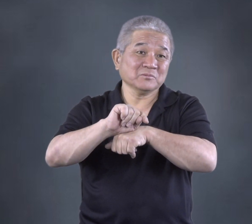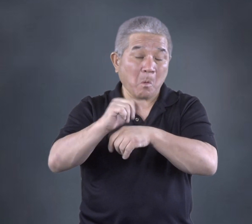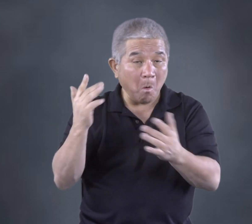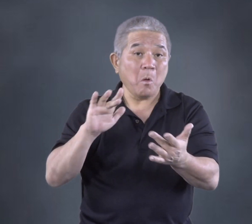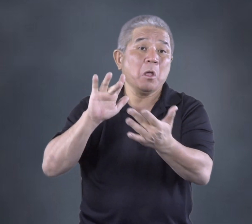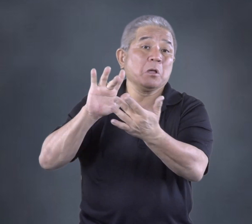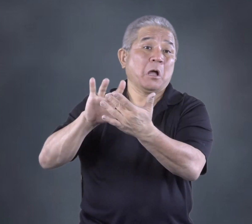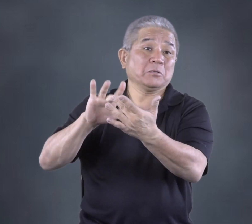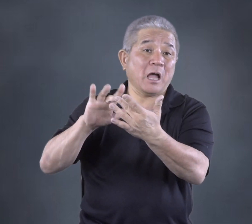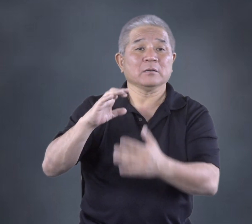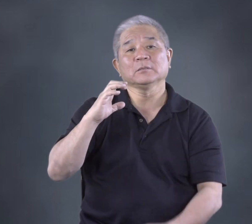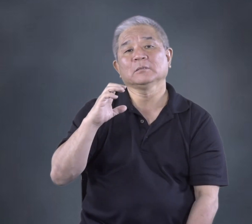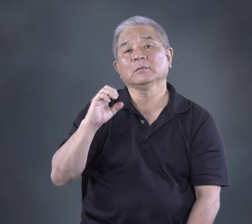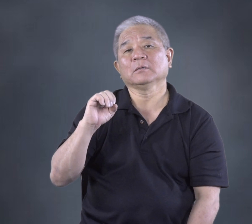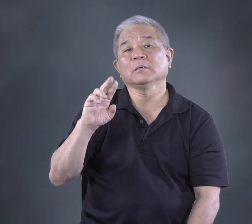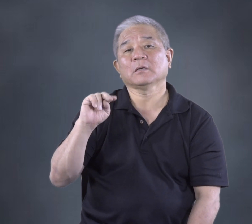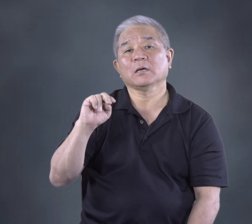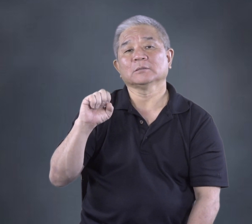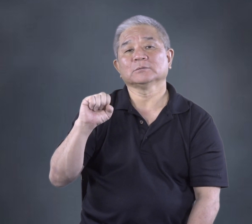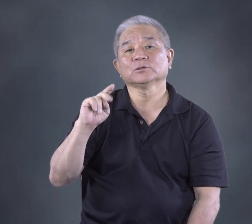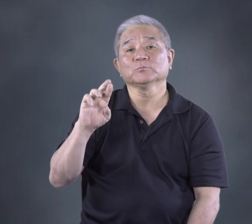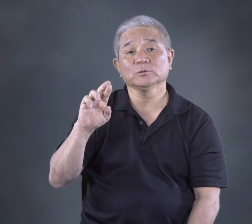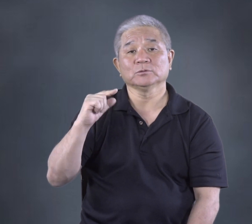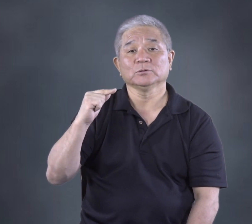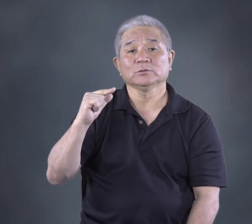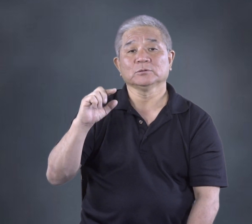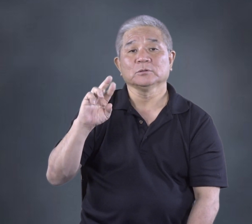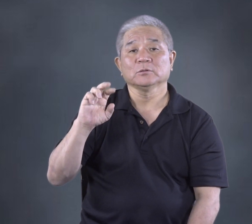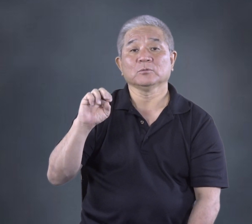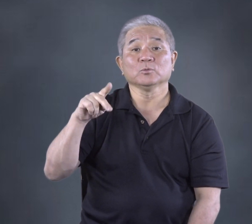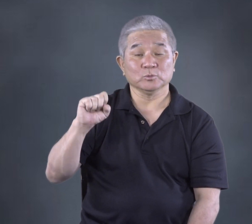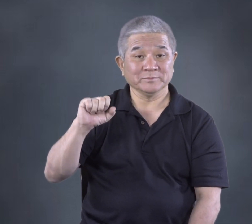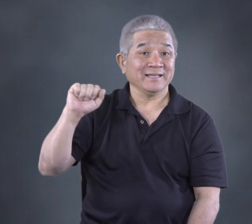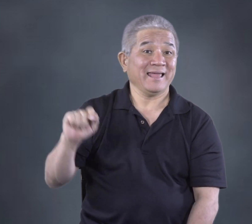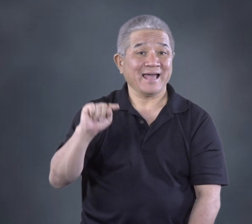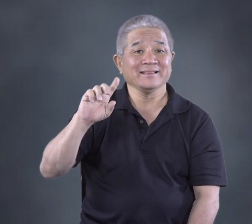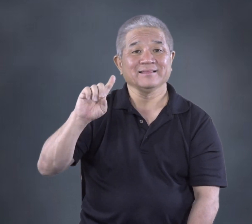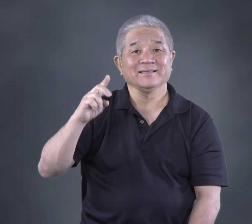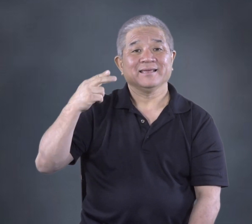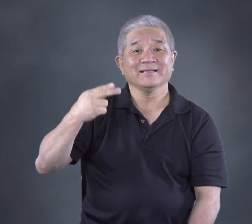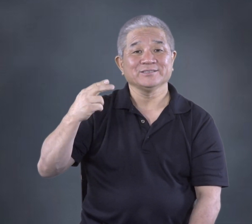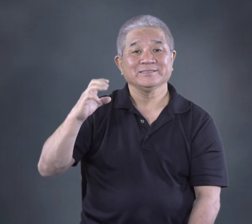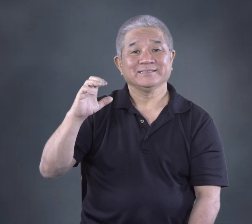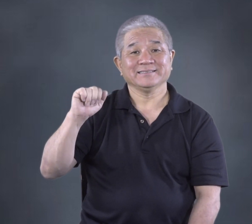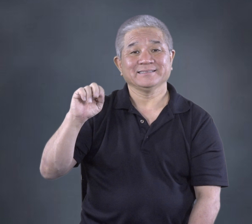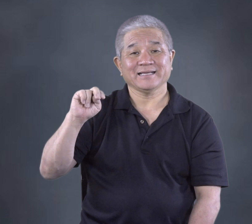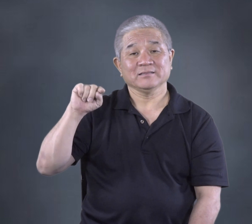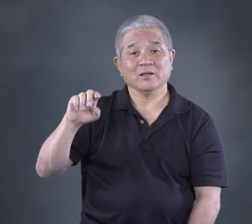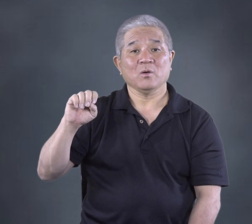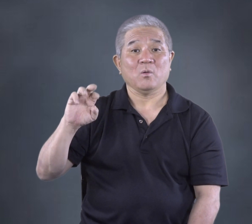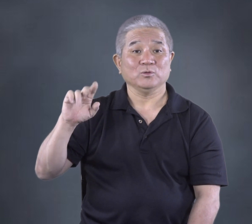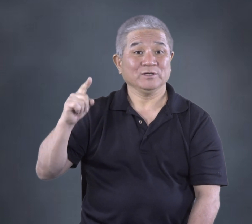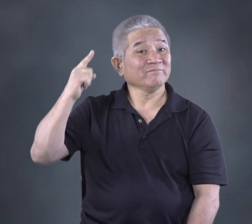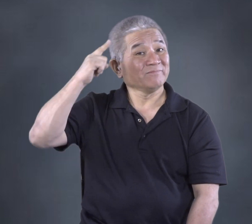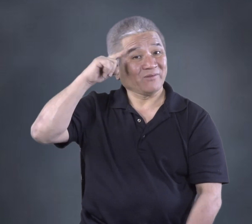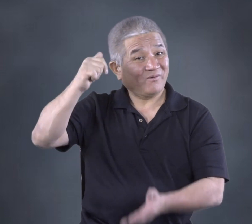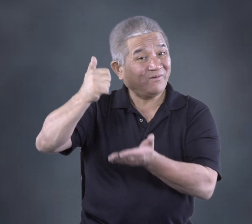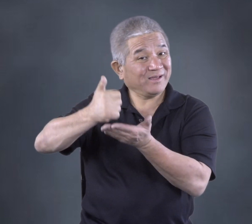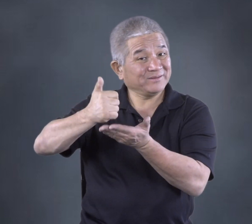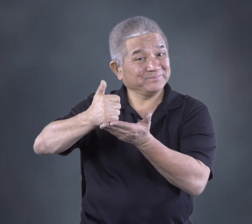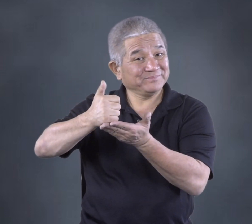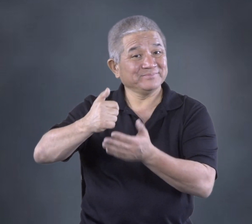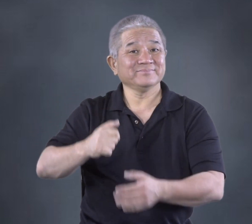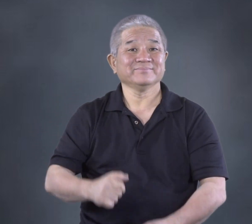You can also contact ConsumerGroups@DHHCAN.org for help.